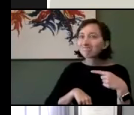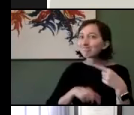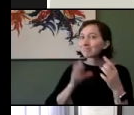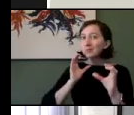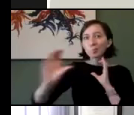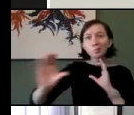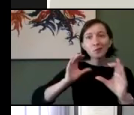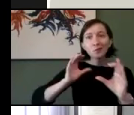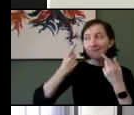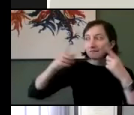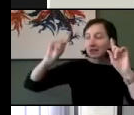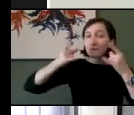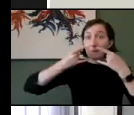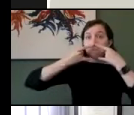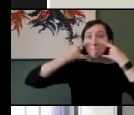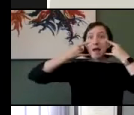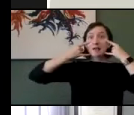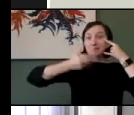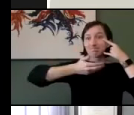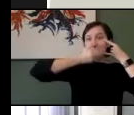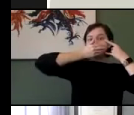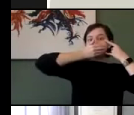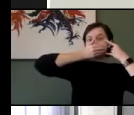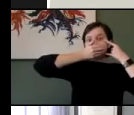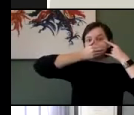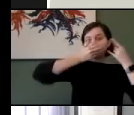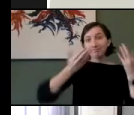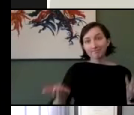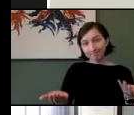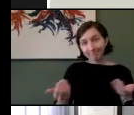if you have a mask covering their face or what have you.